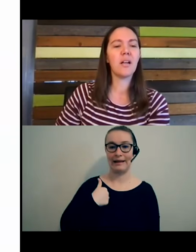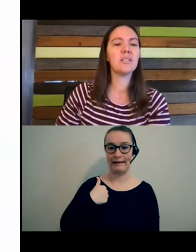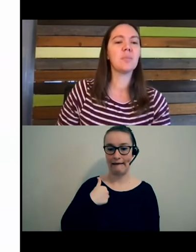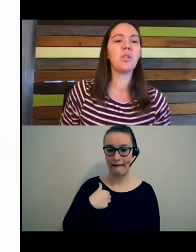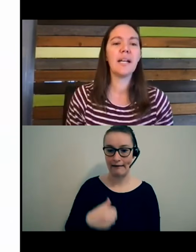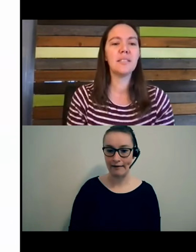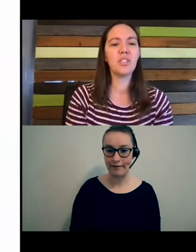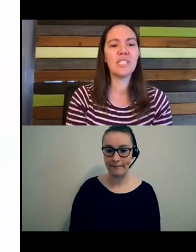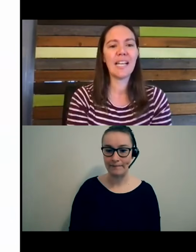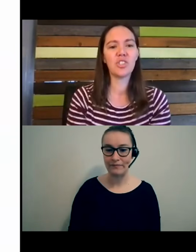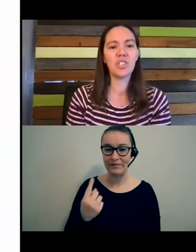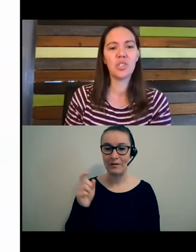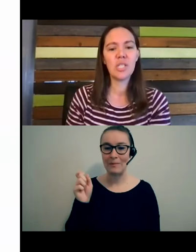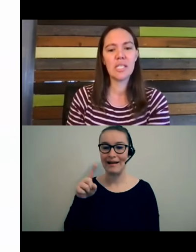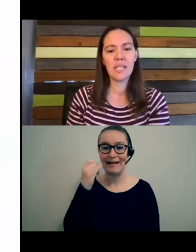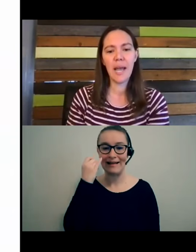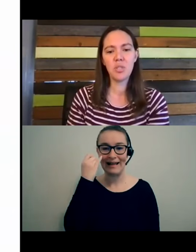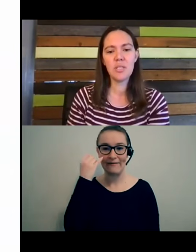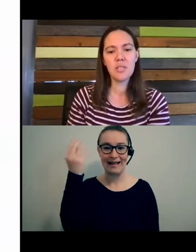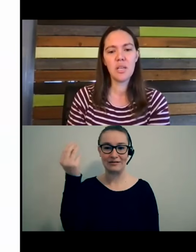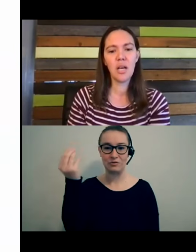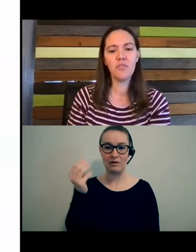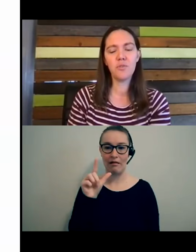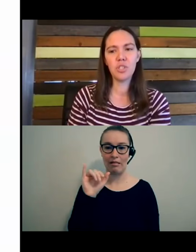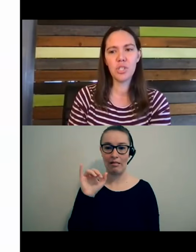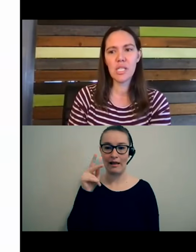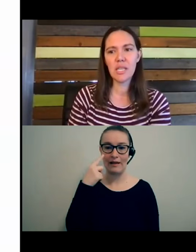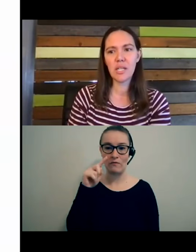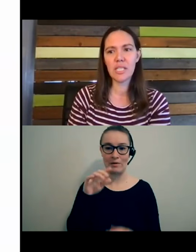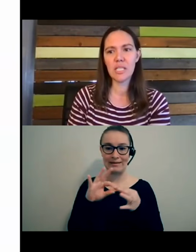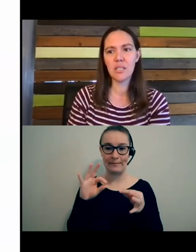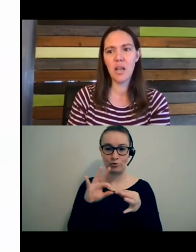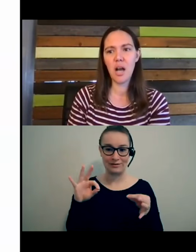Someone asked if there's an external link to captions. Unfortunately, there is not,